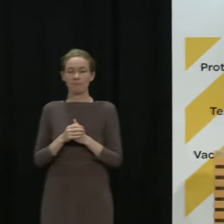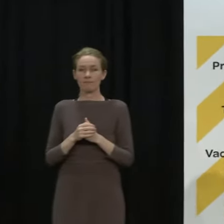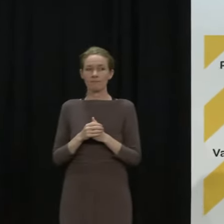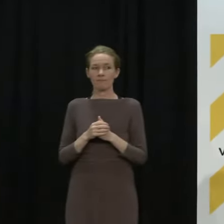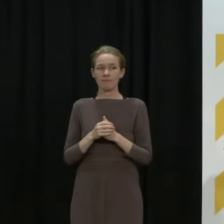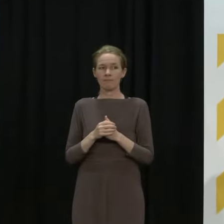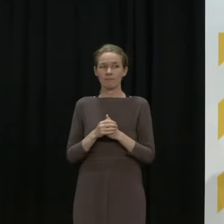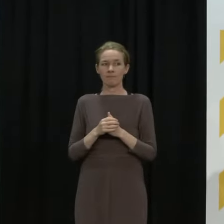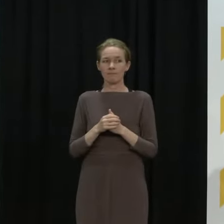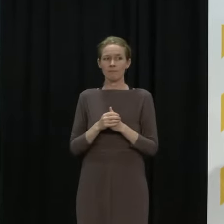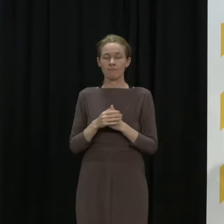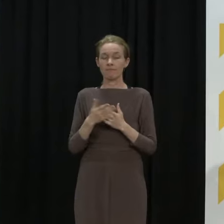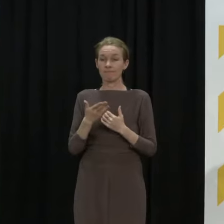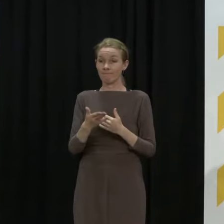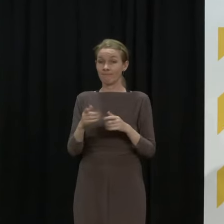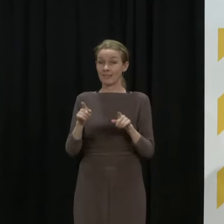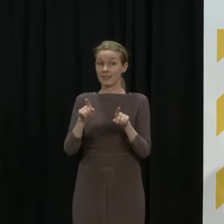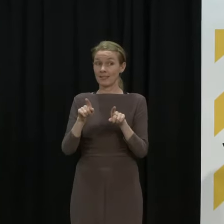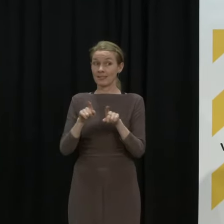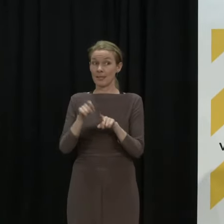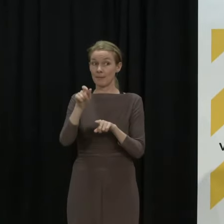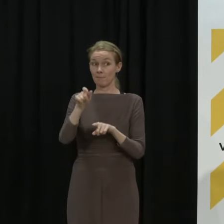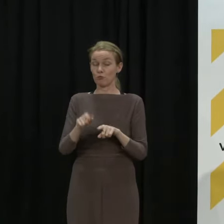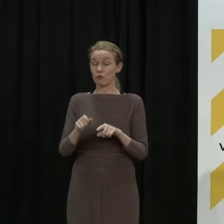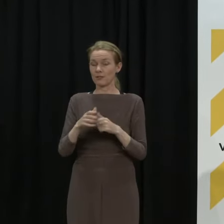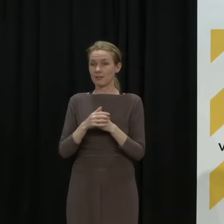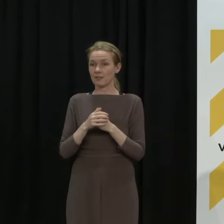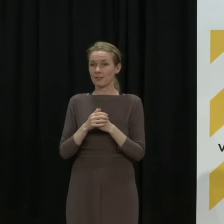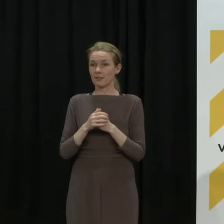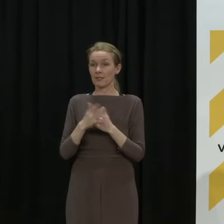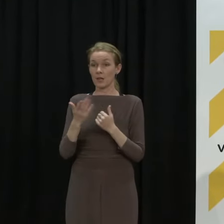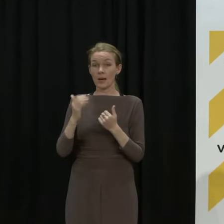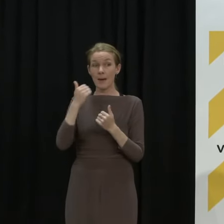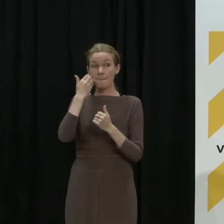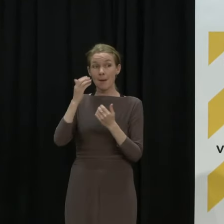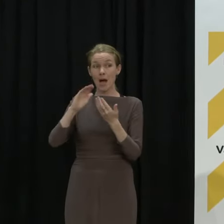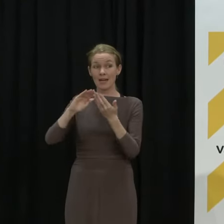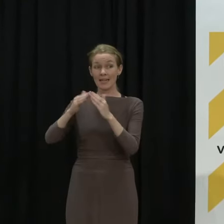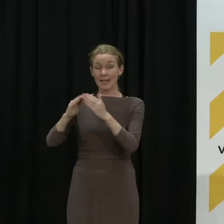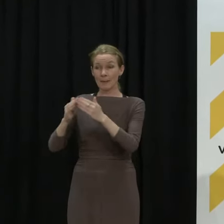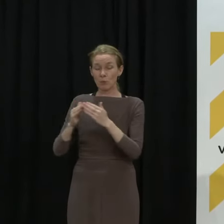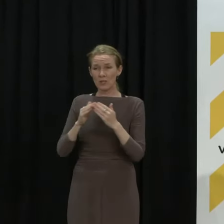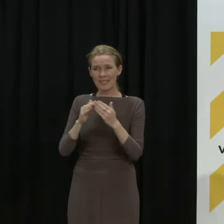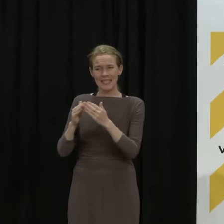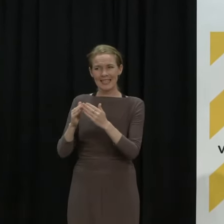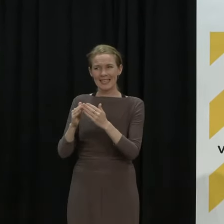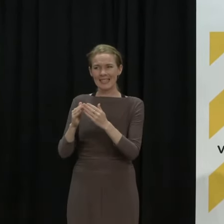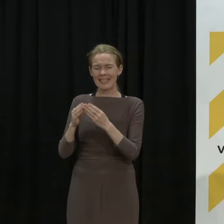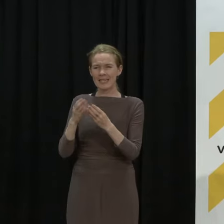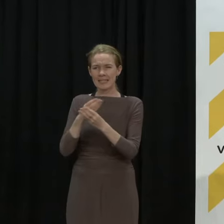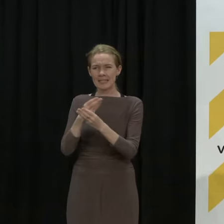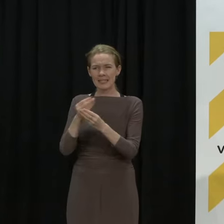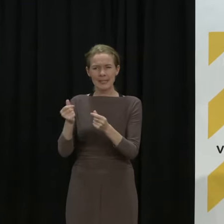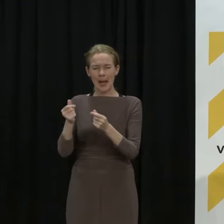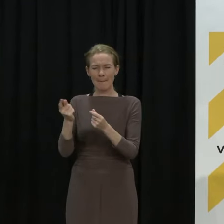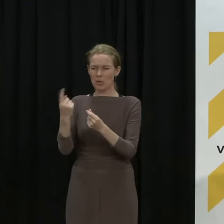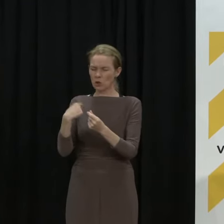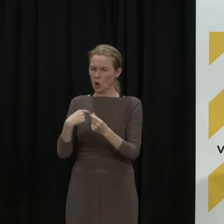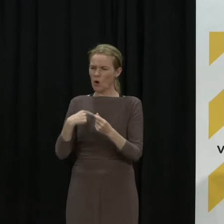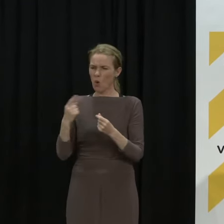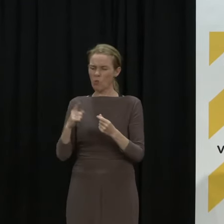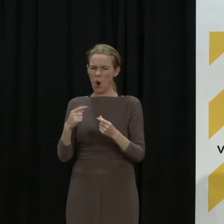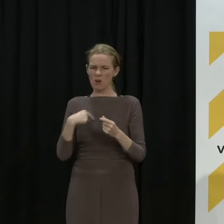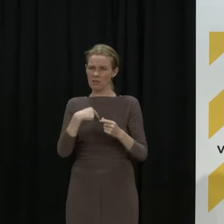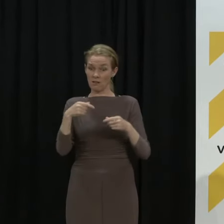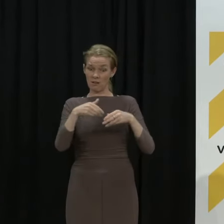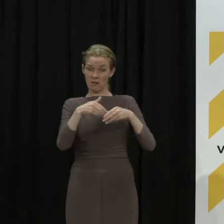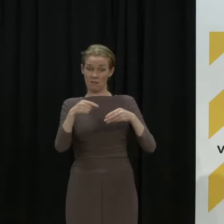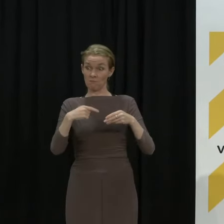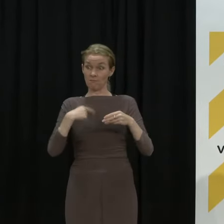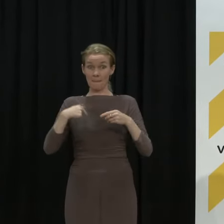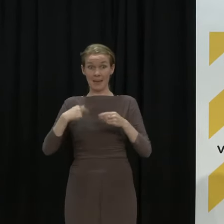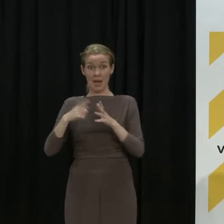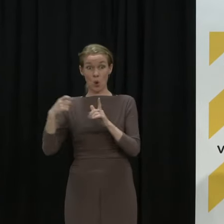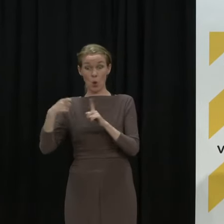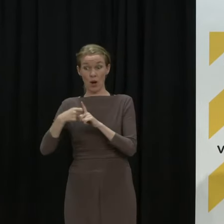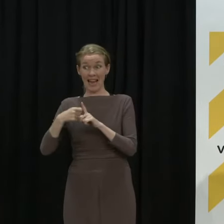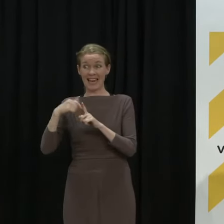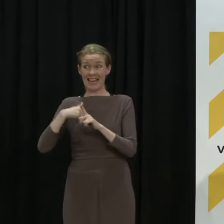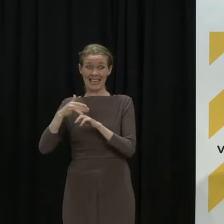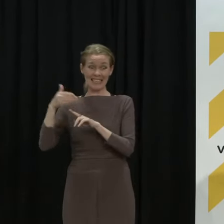provided in the Safeway.